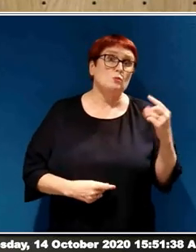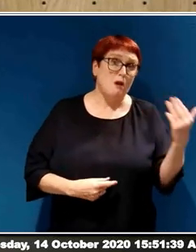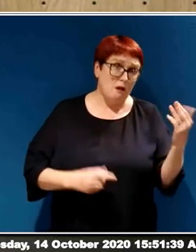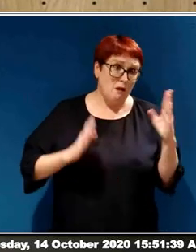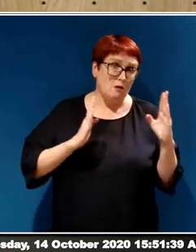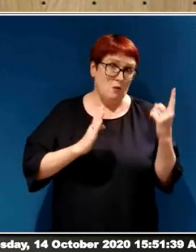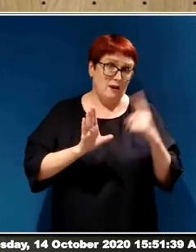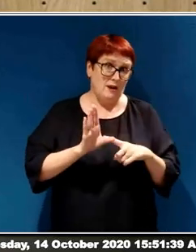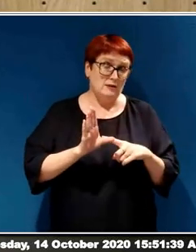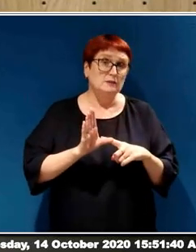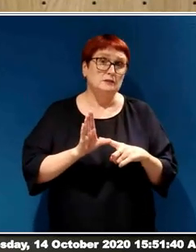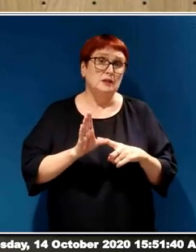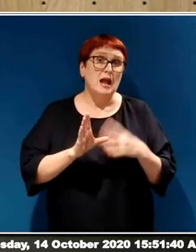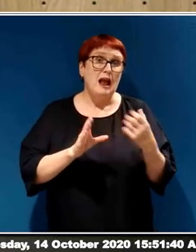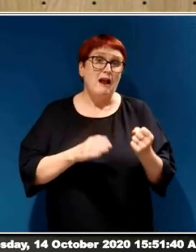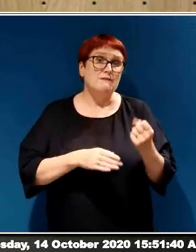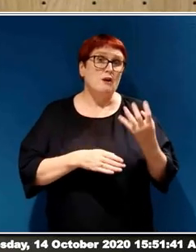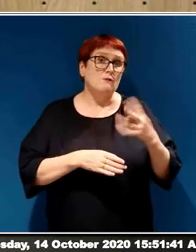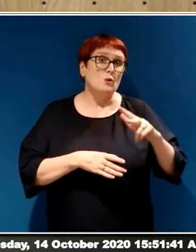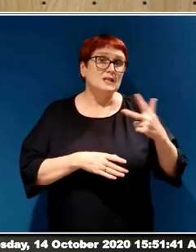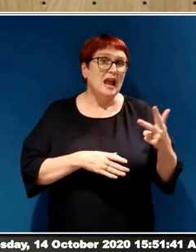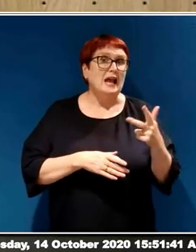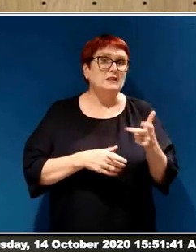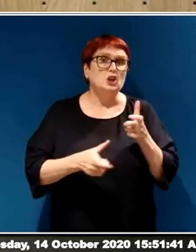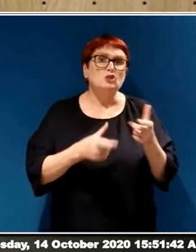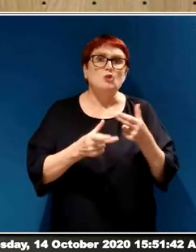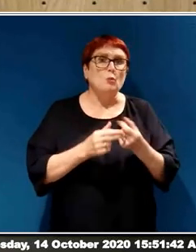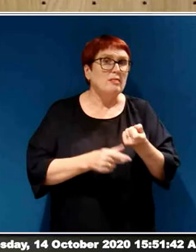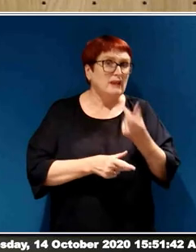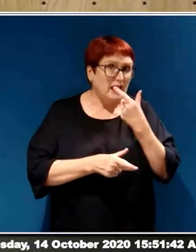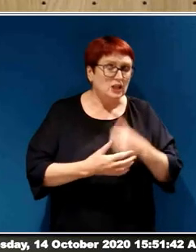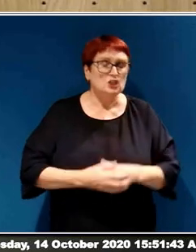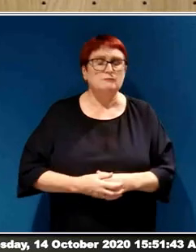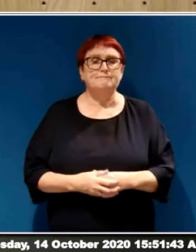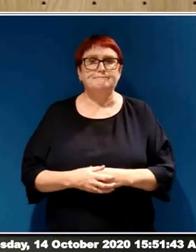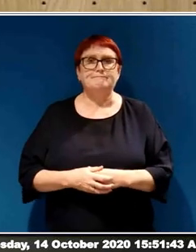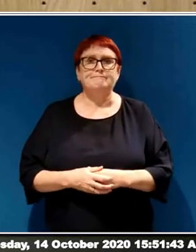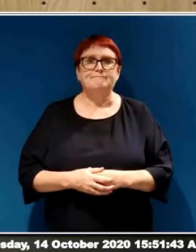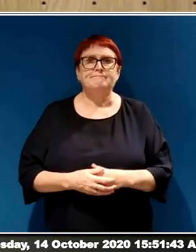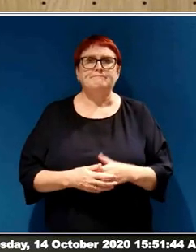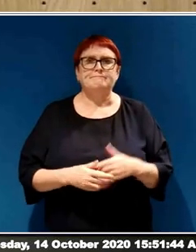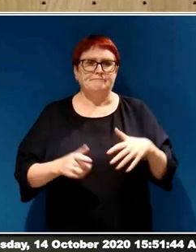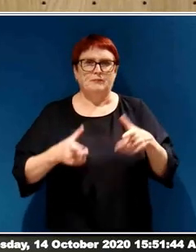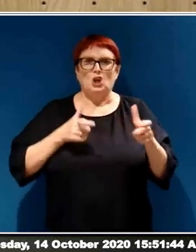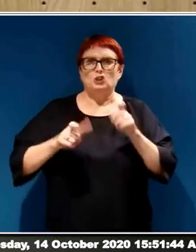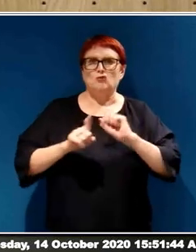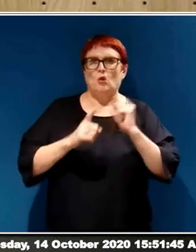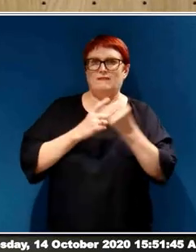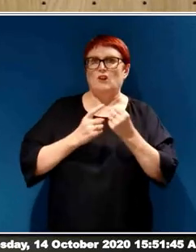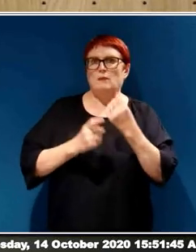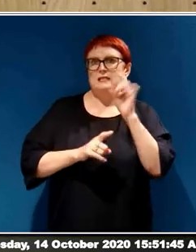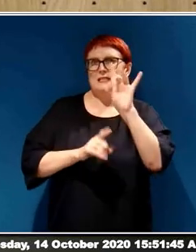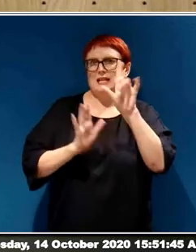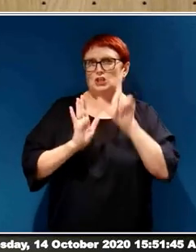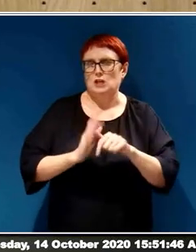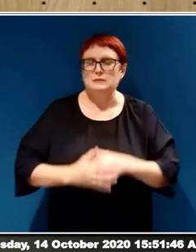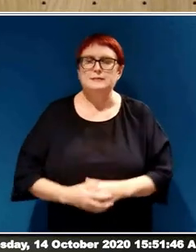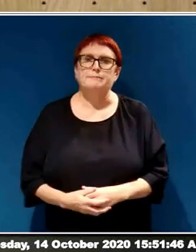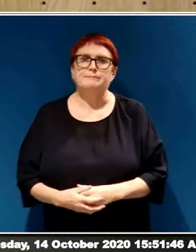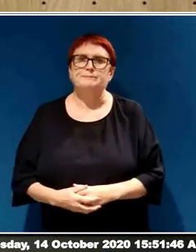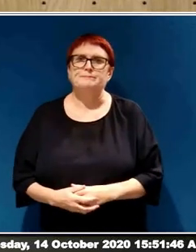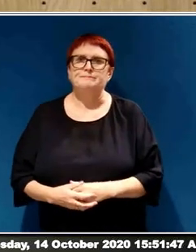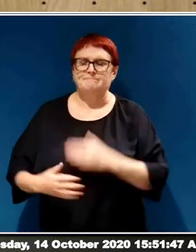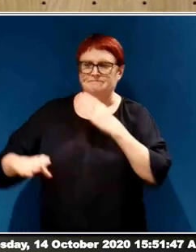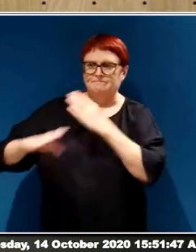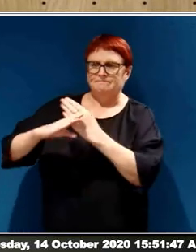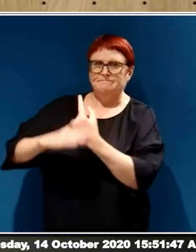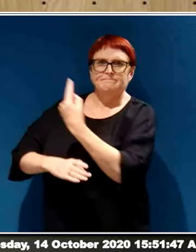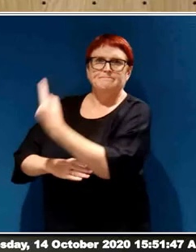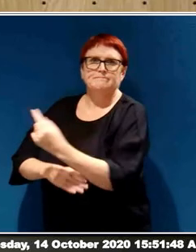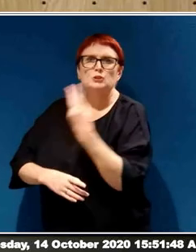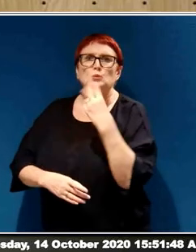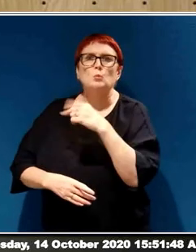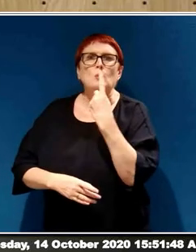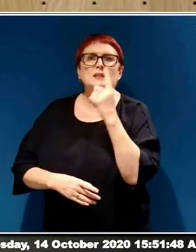were used, 10 environmental restraints, 201 seclusions, 300 physical restraints